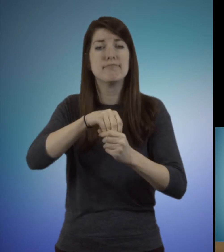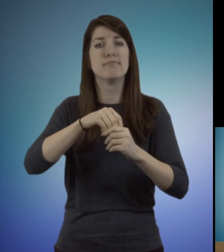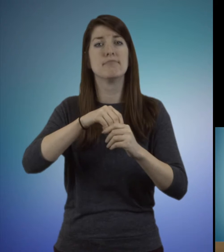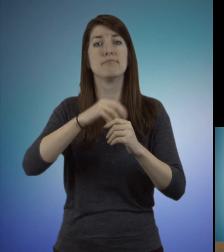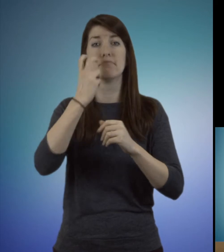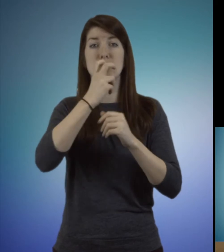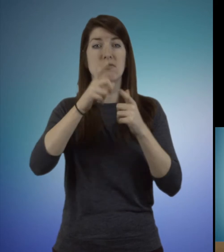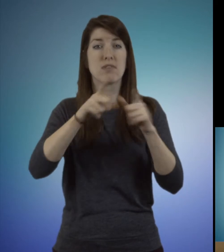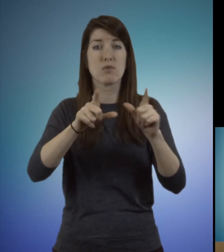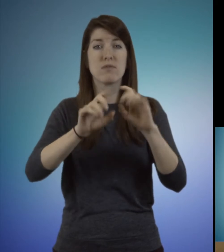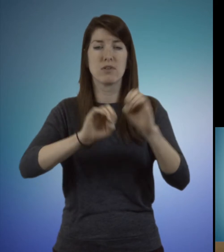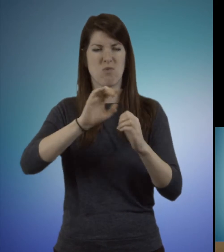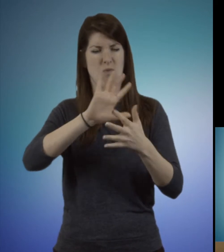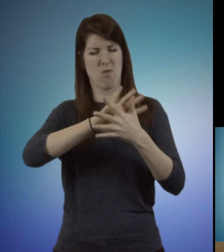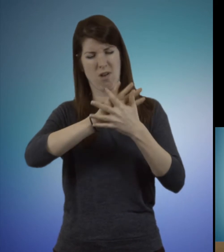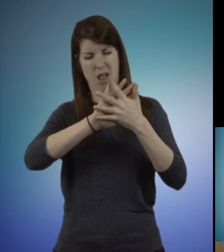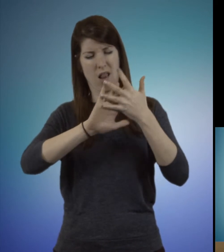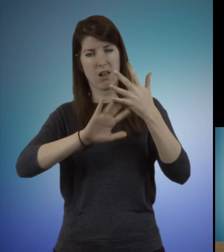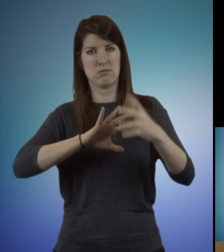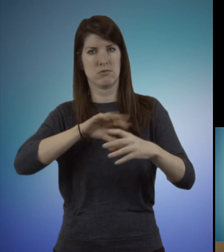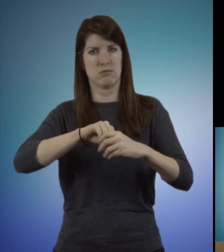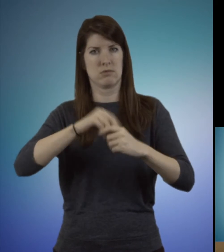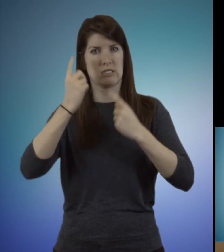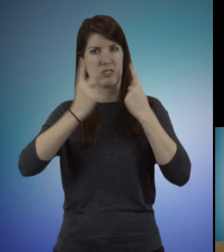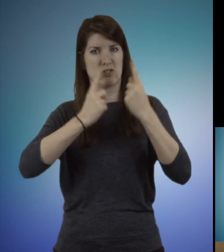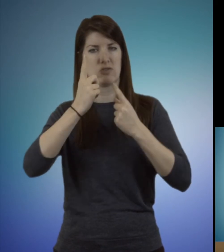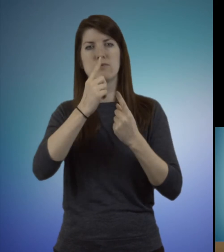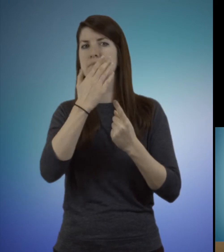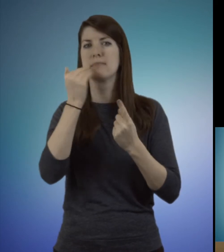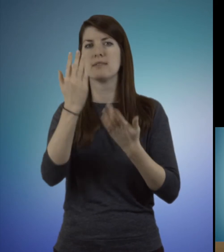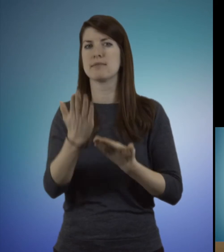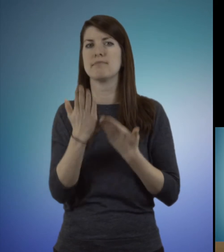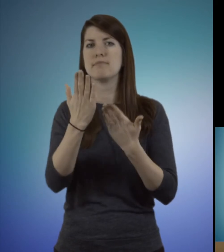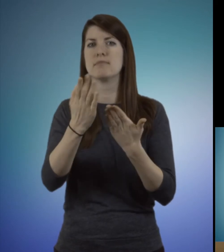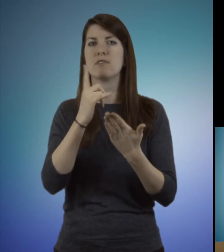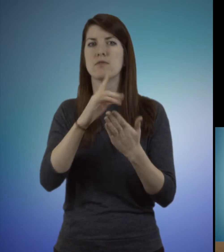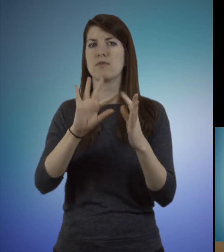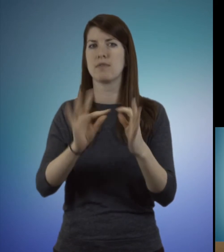all of these factors should be considered when making the best recommendations for a family.